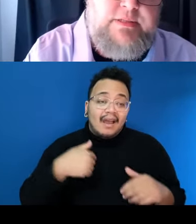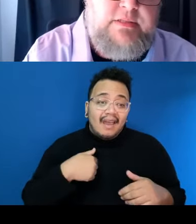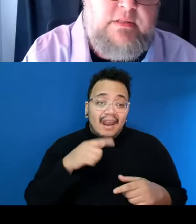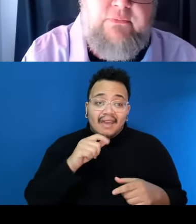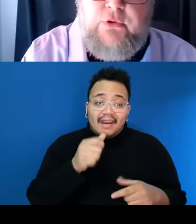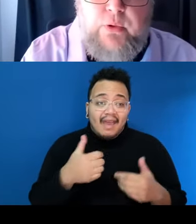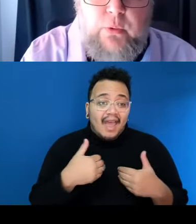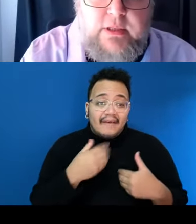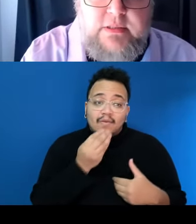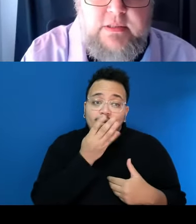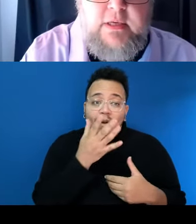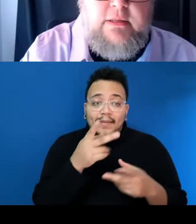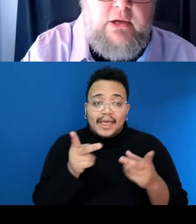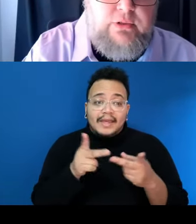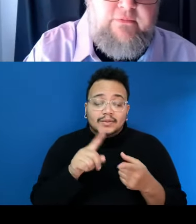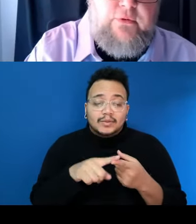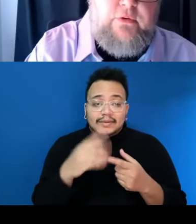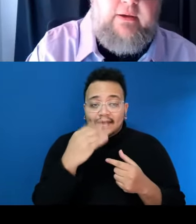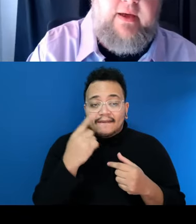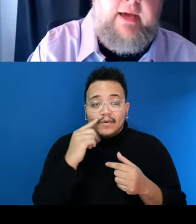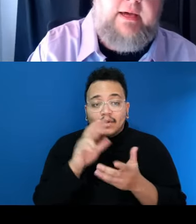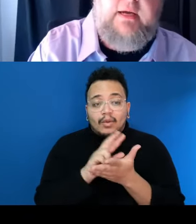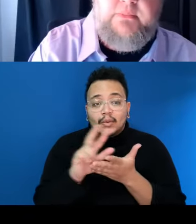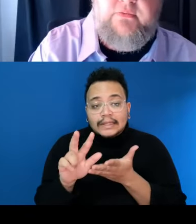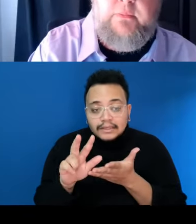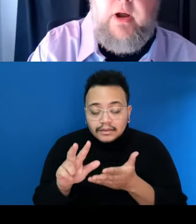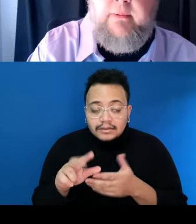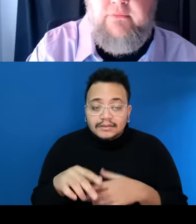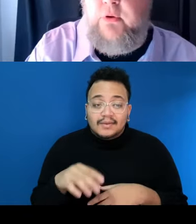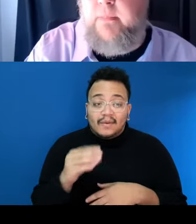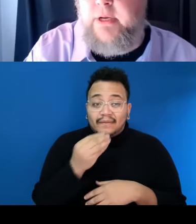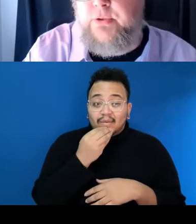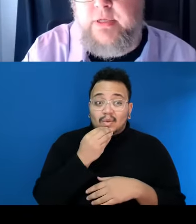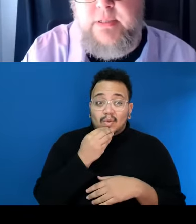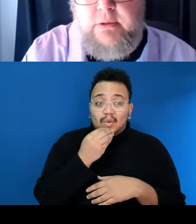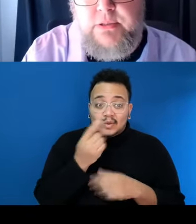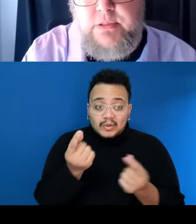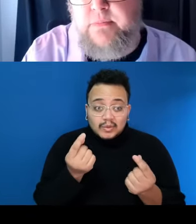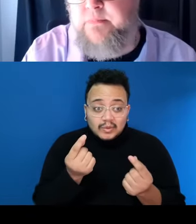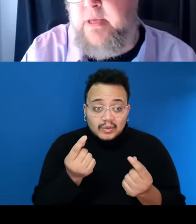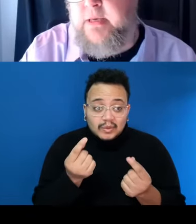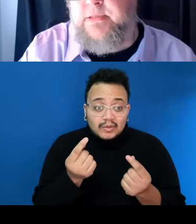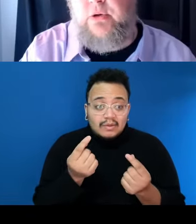"I haven't had a warm place to sleep for three weeks. "The only food I've had comes "from grabbing food at my tricks' houses."